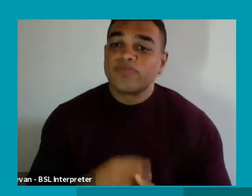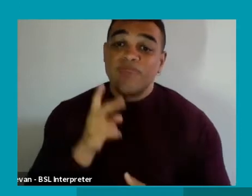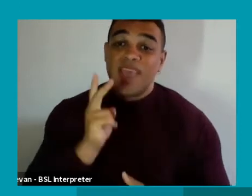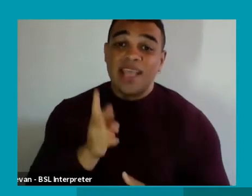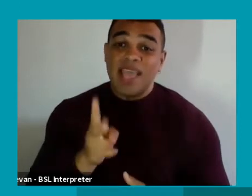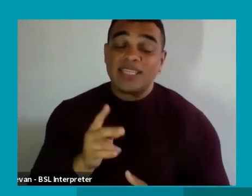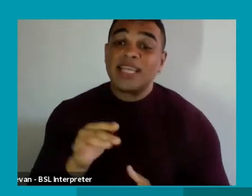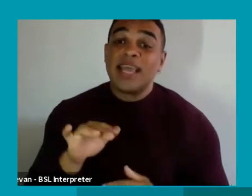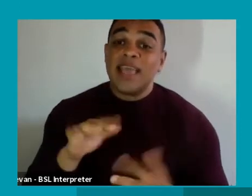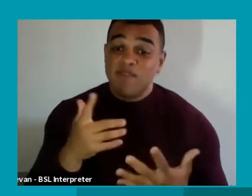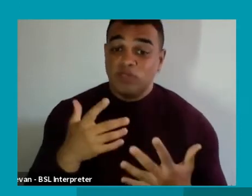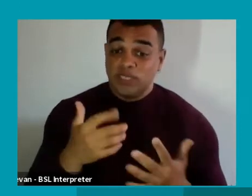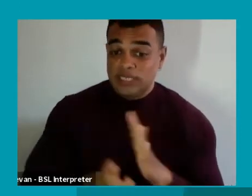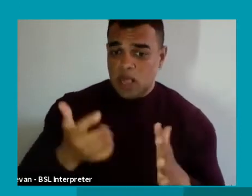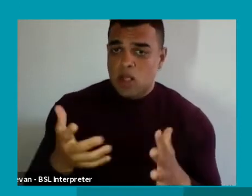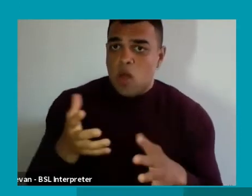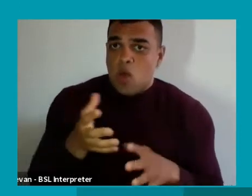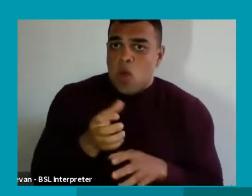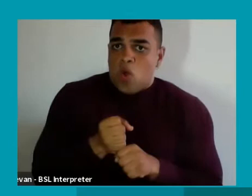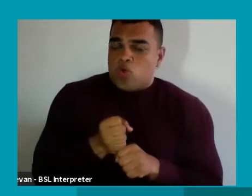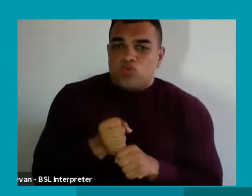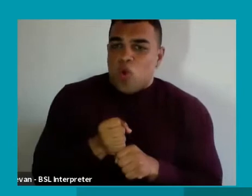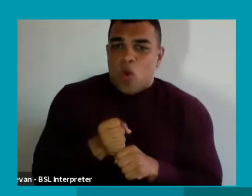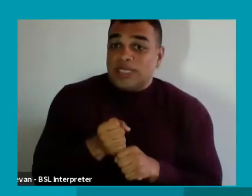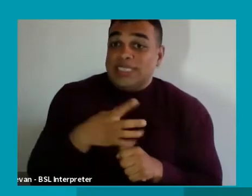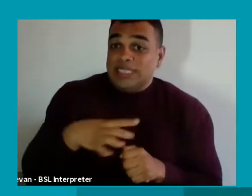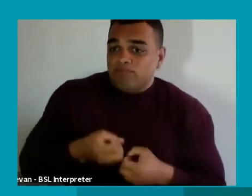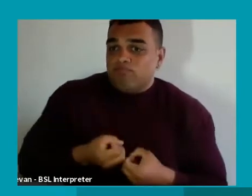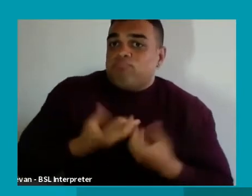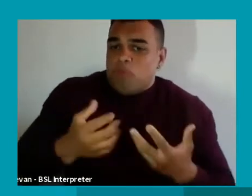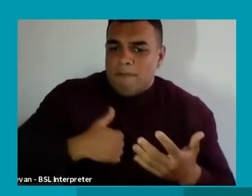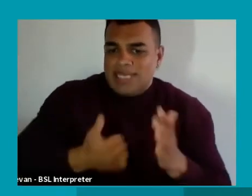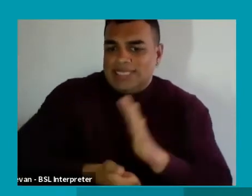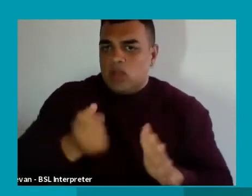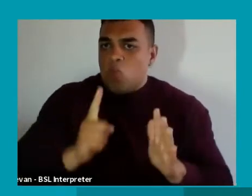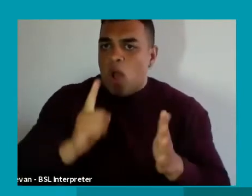you don't get to talk about how good you are interview. And also how do you transfer your